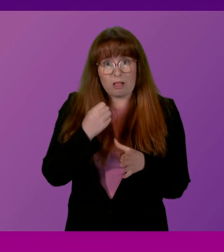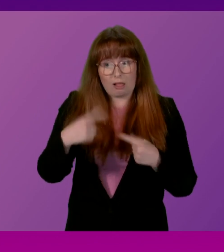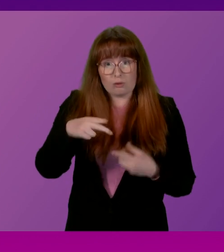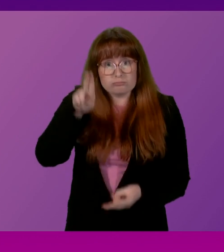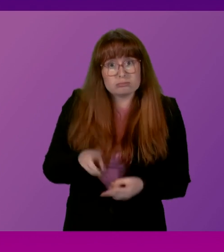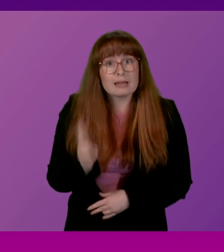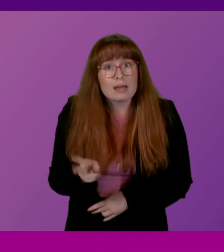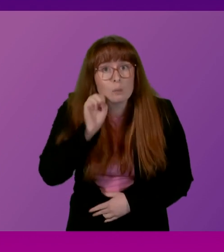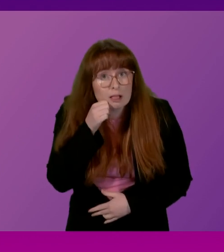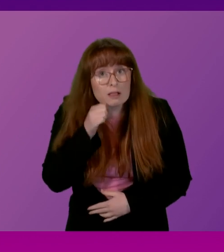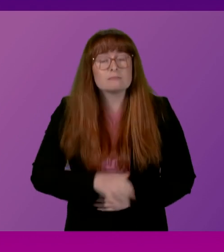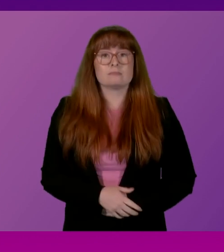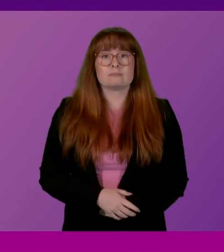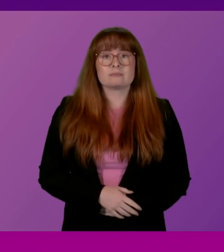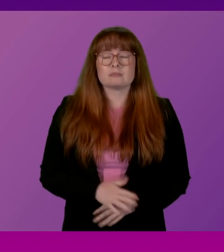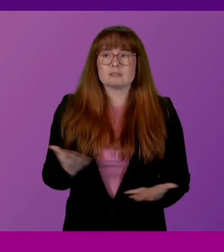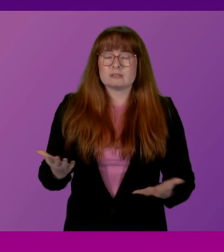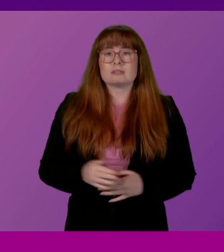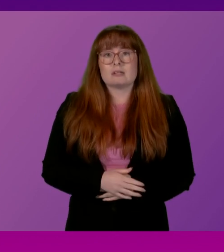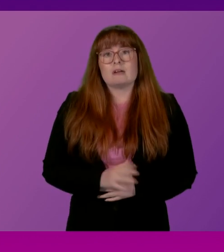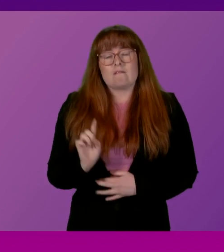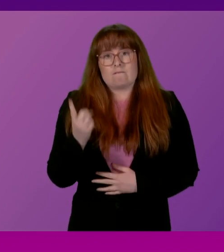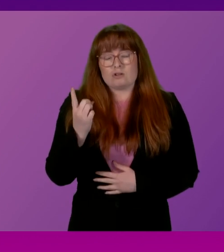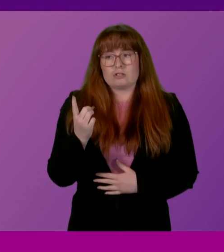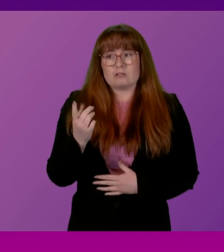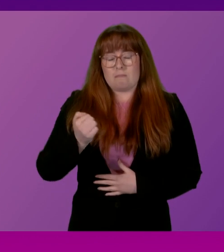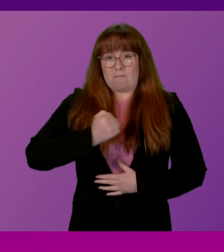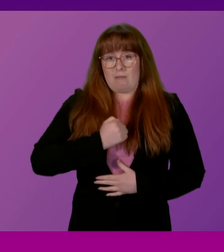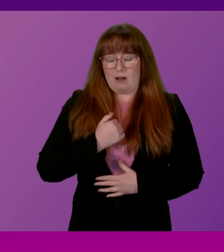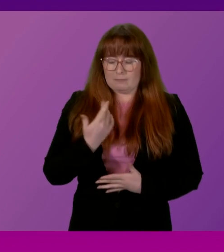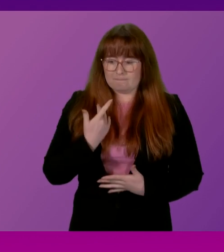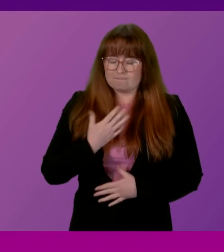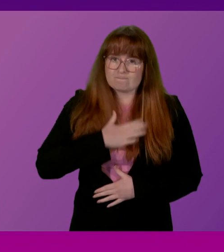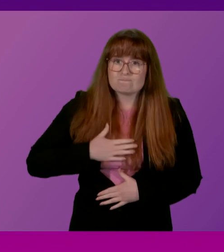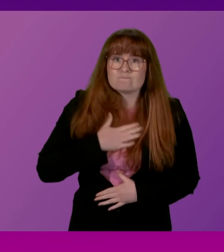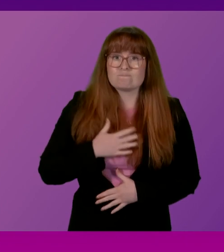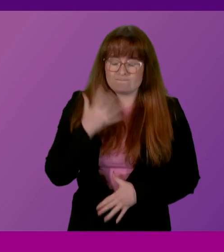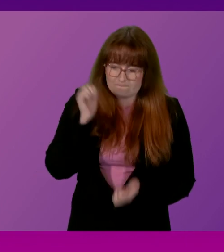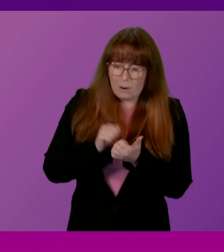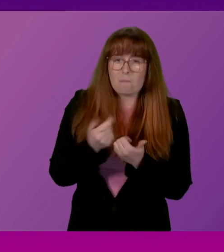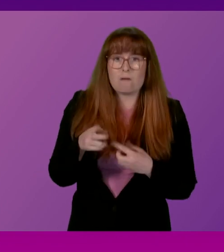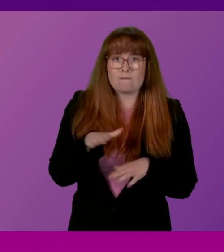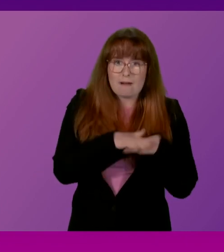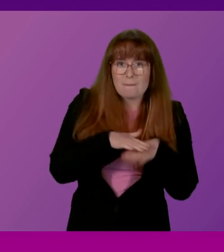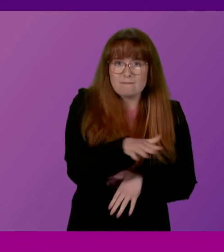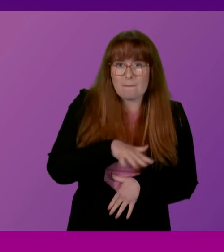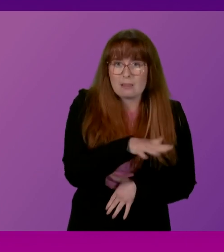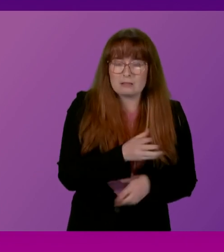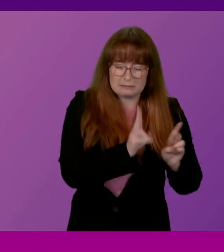First and foremost, my thoughts remain with the families of Lamara Bell and John Yuill,